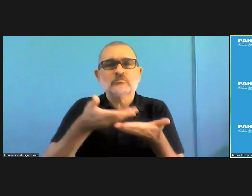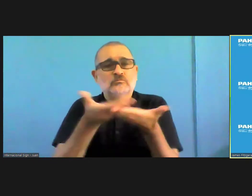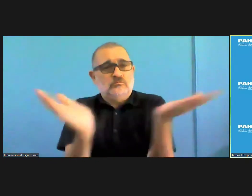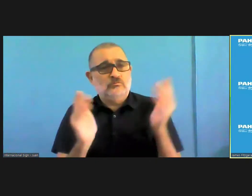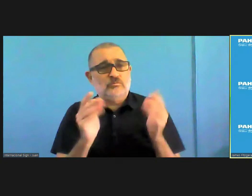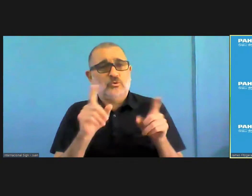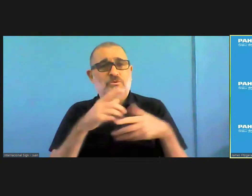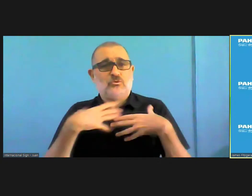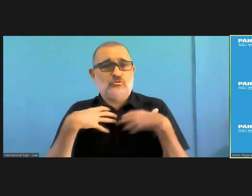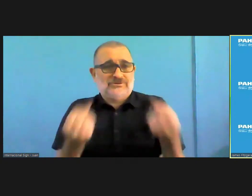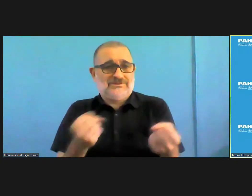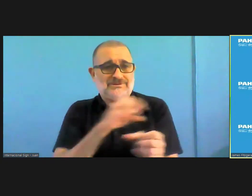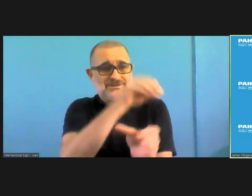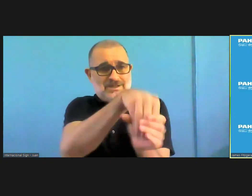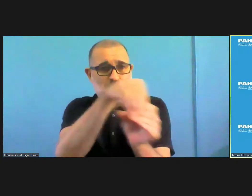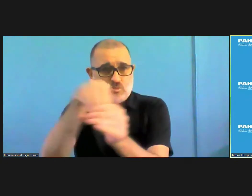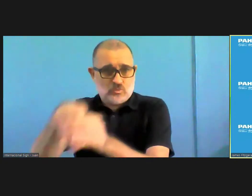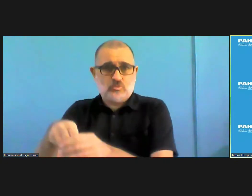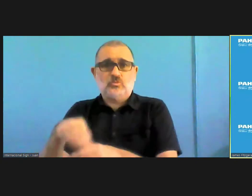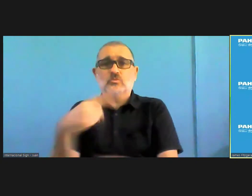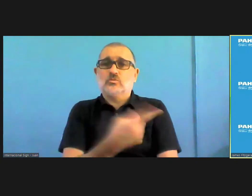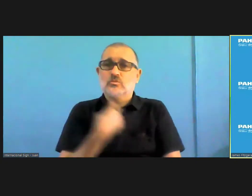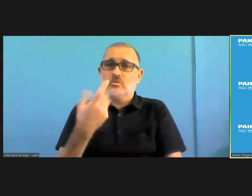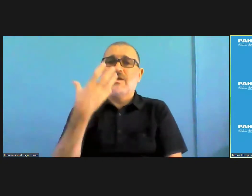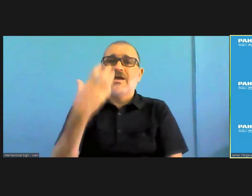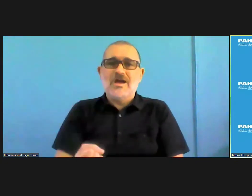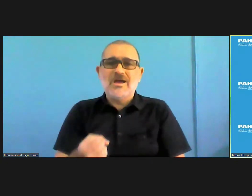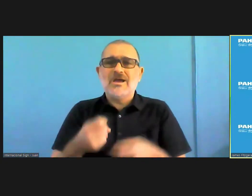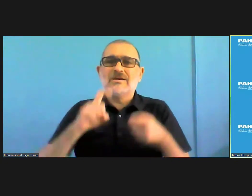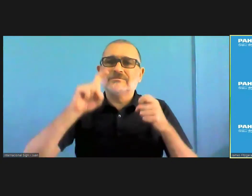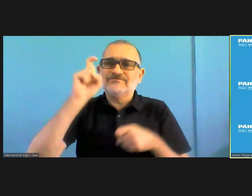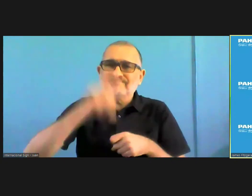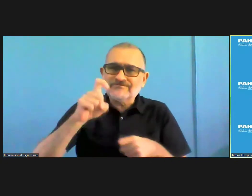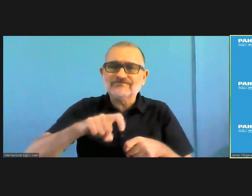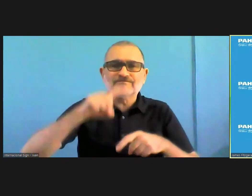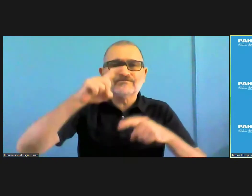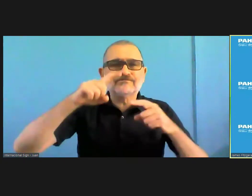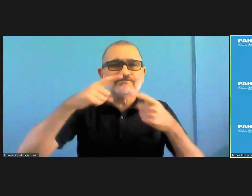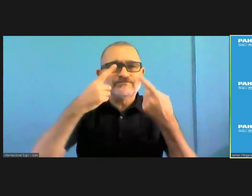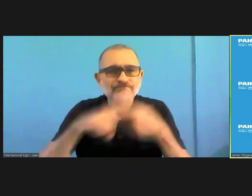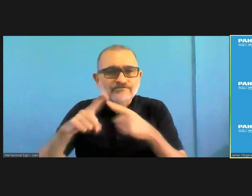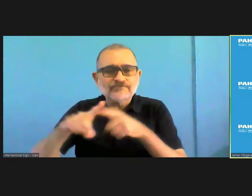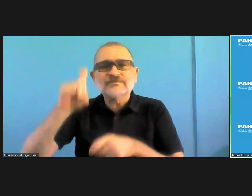Aligned with this will be a call to increase investments, to develop capacities, and the essential public health